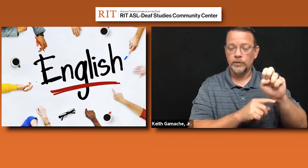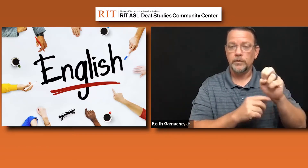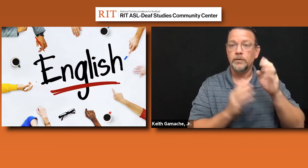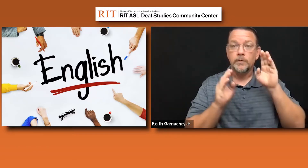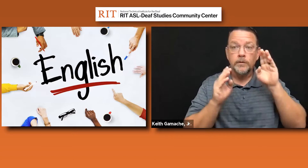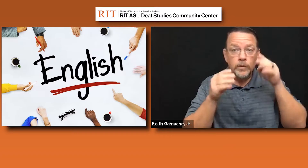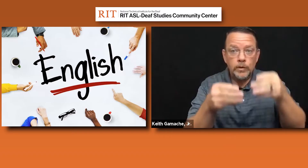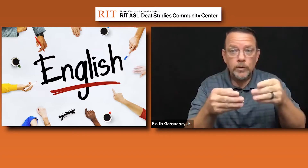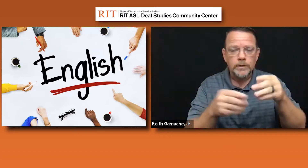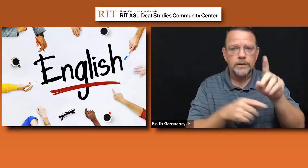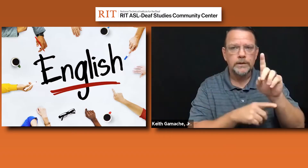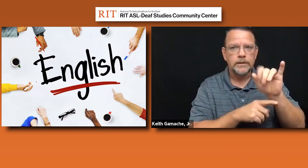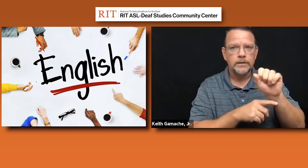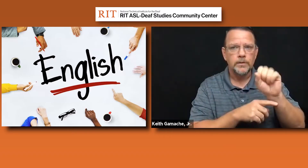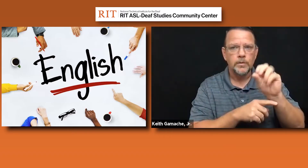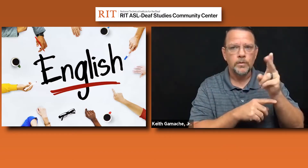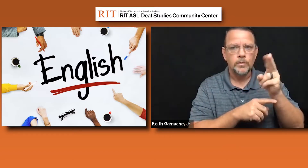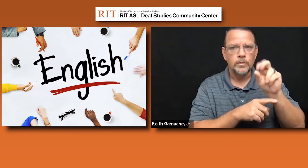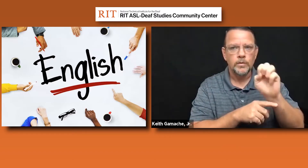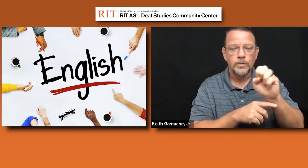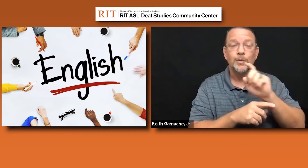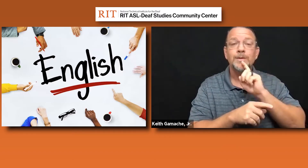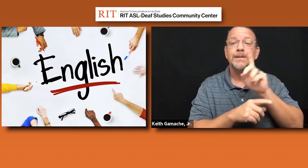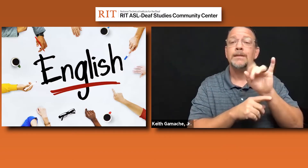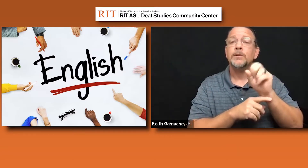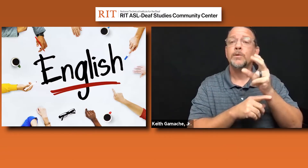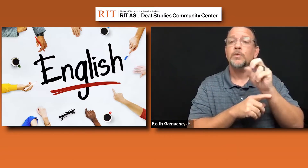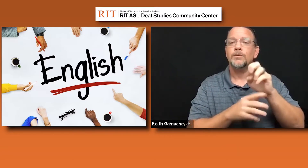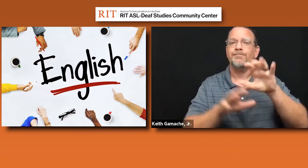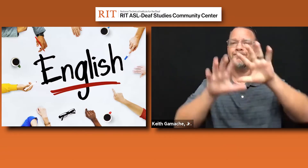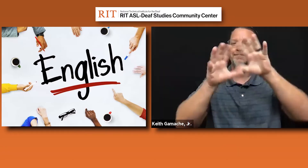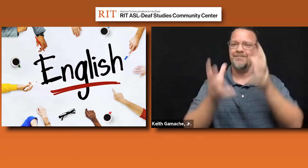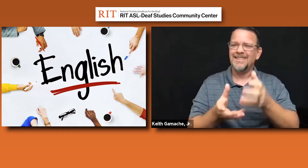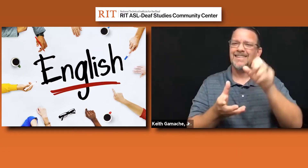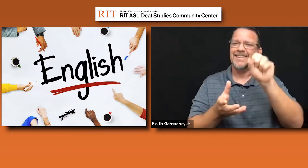that we can analyze discourse as a whole,